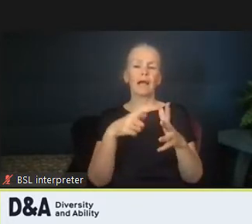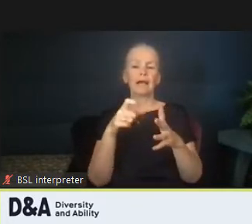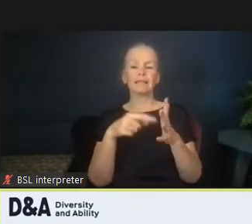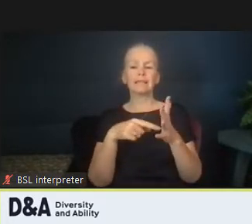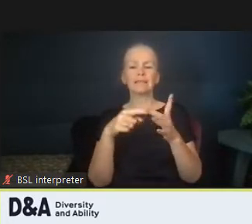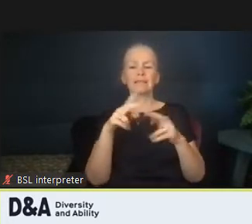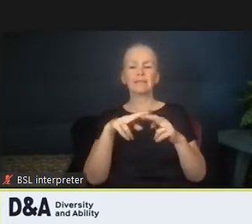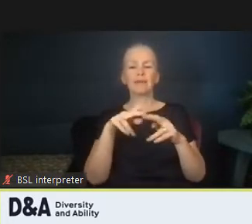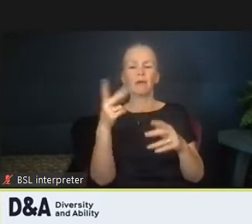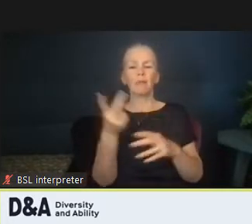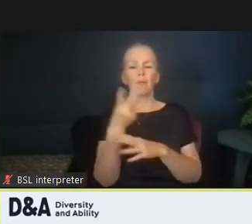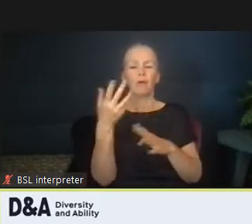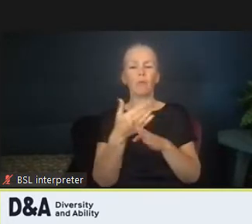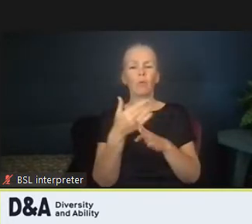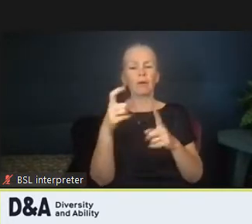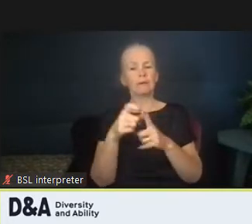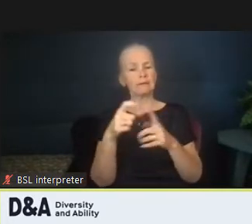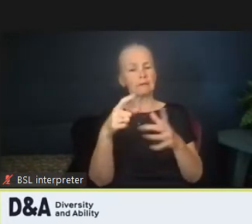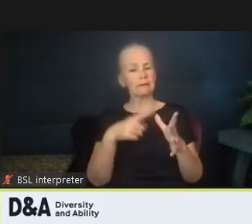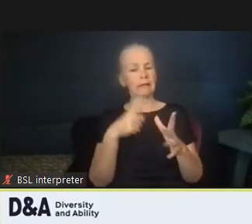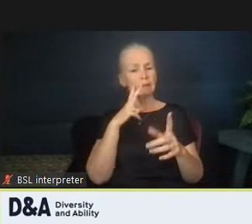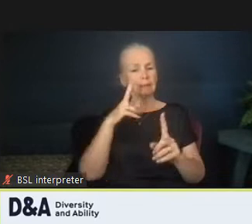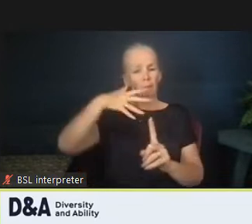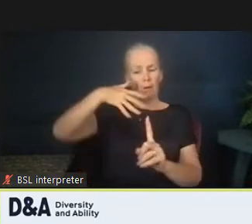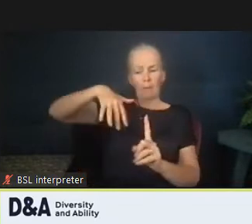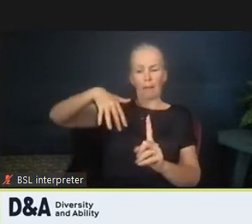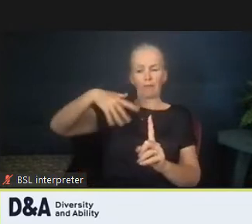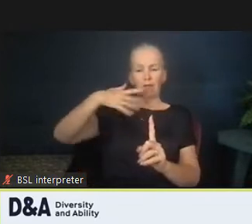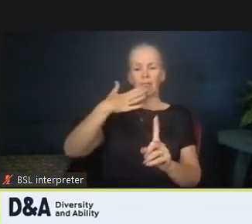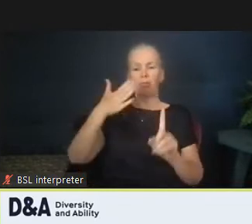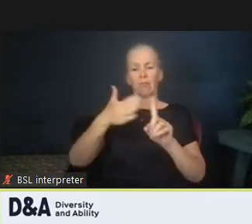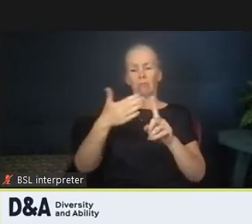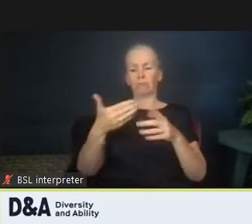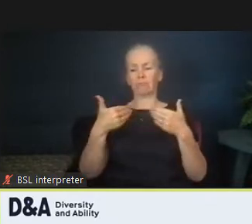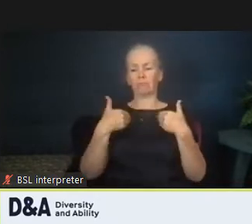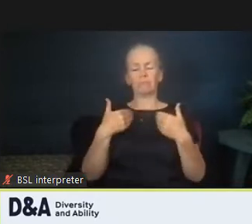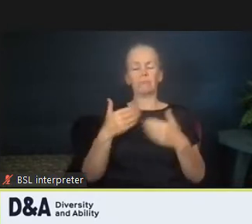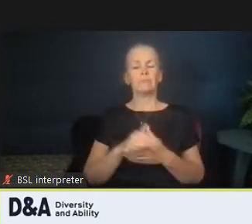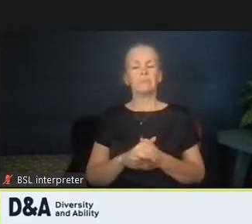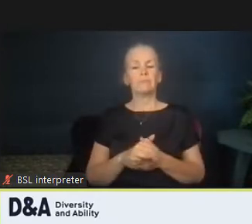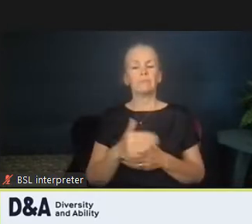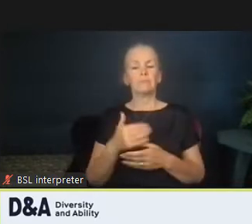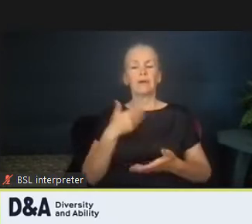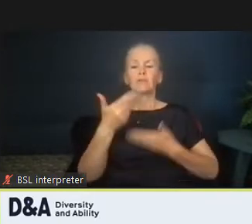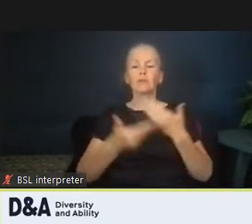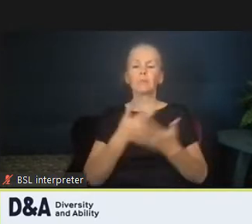D&A as you might see from my virtual background. I am going to be talking about changing our approach